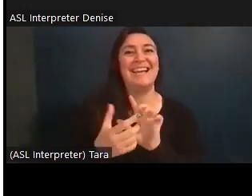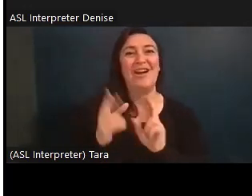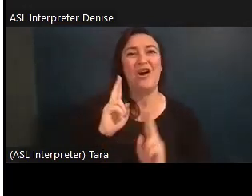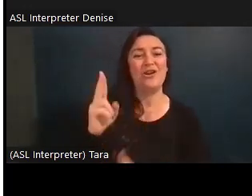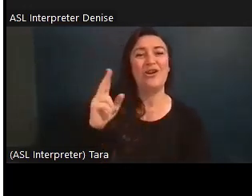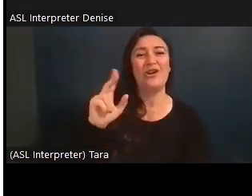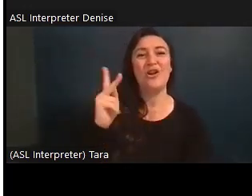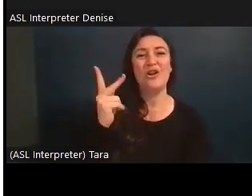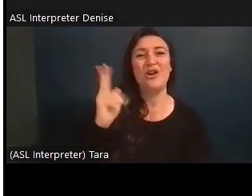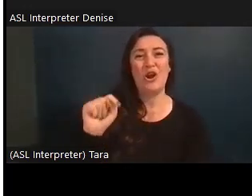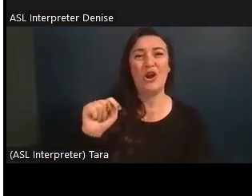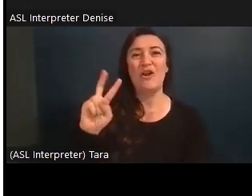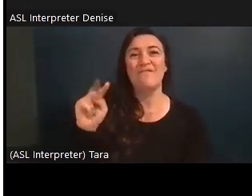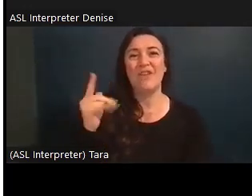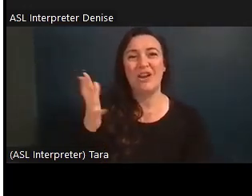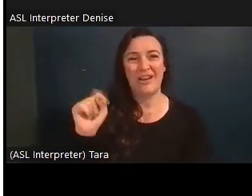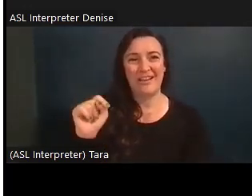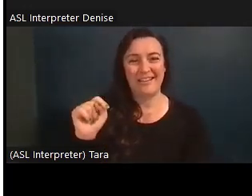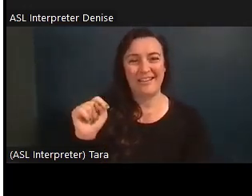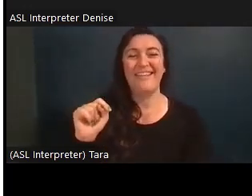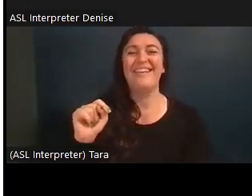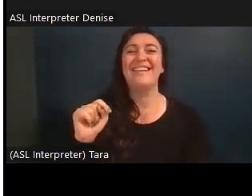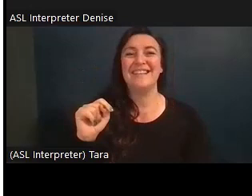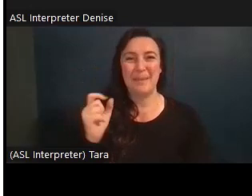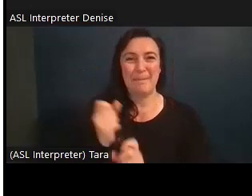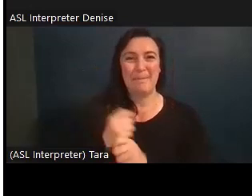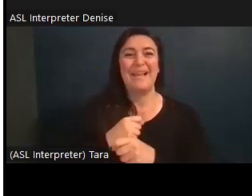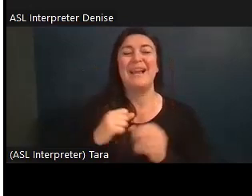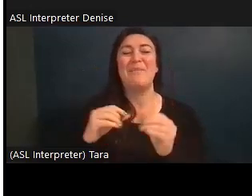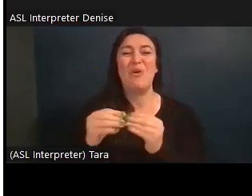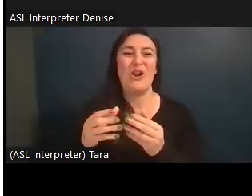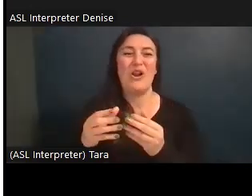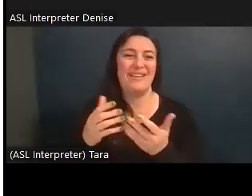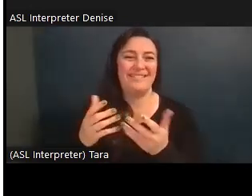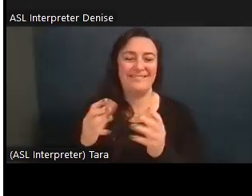story. The Carm Experience is about a group of people who had reached